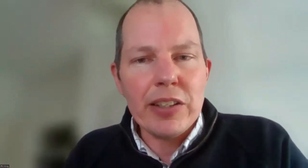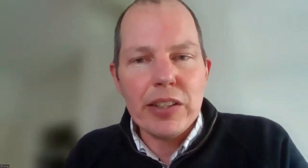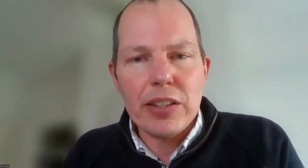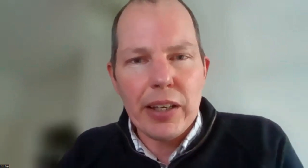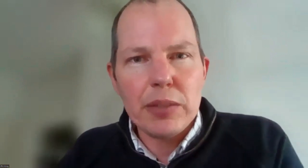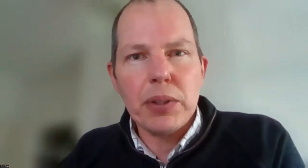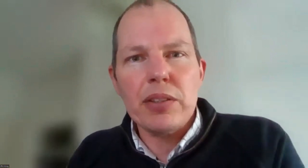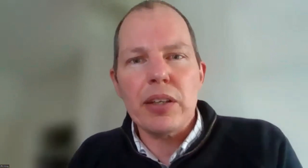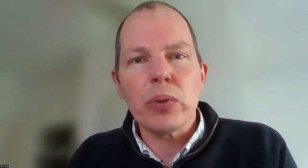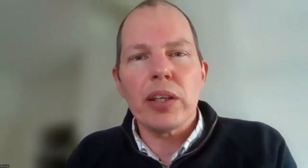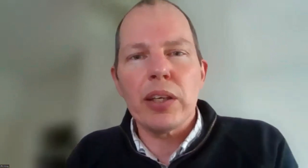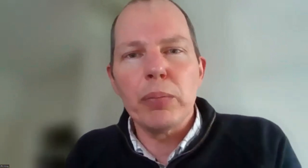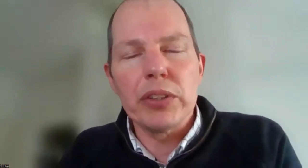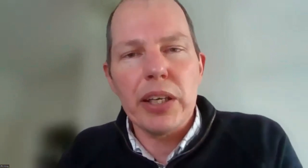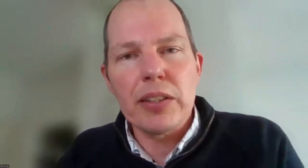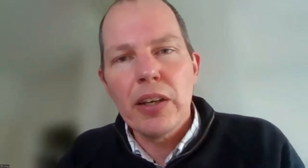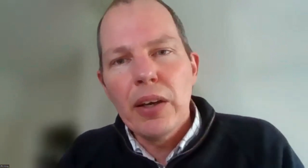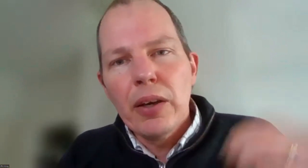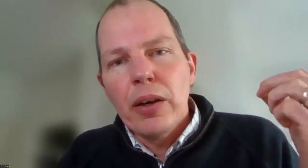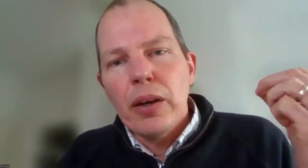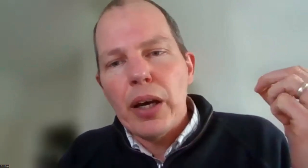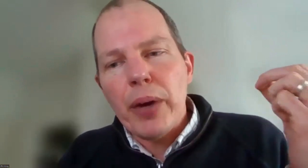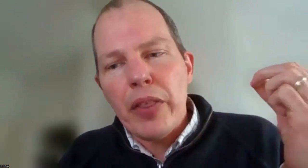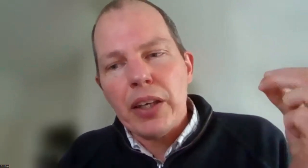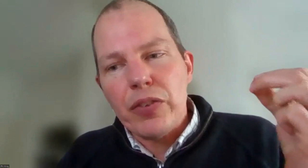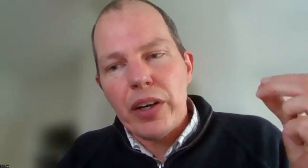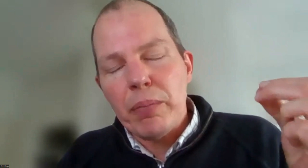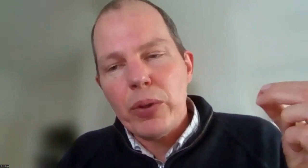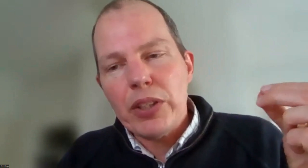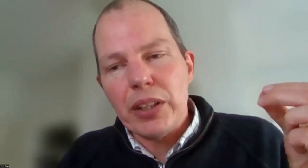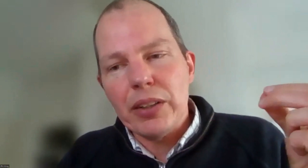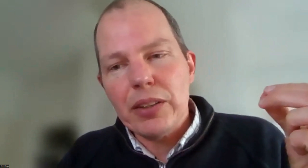to get that into the text because that's what the Hebrew says but I think it's very important